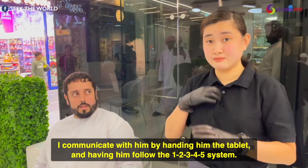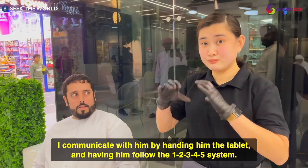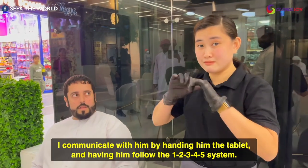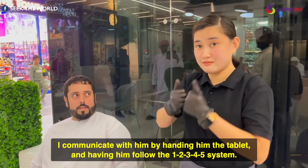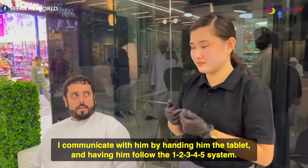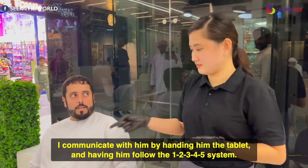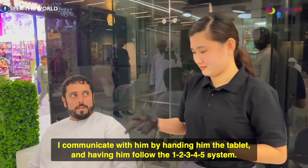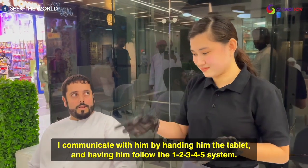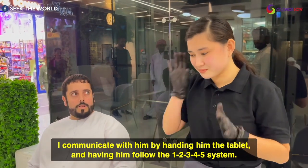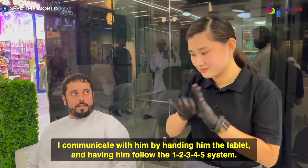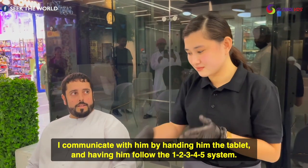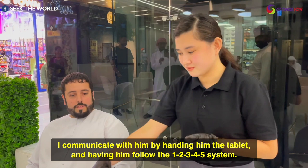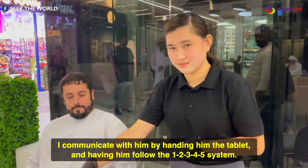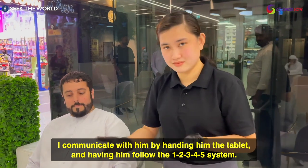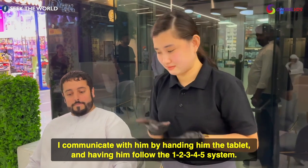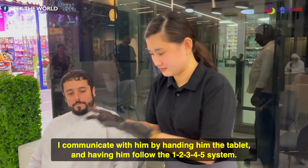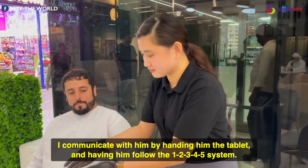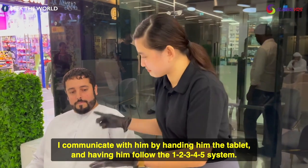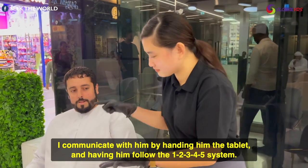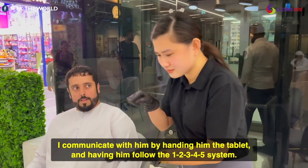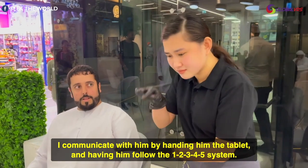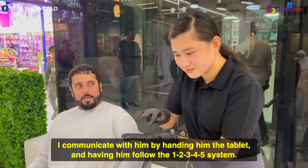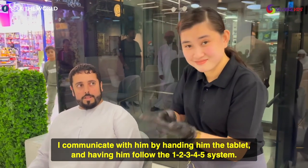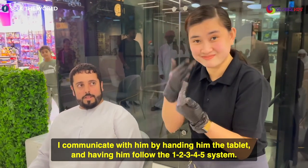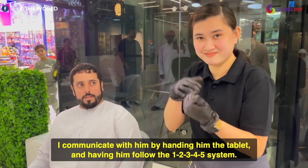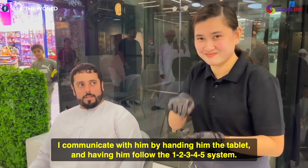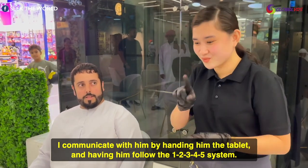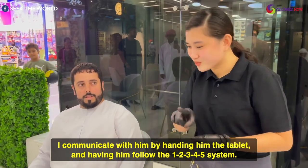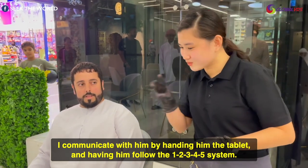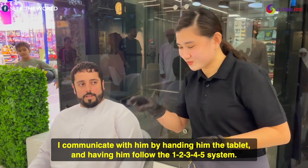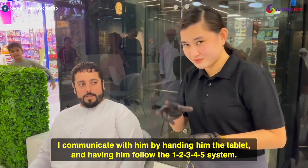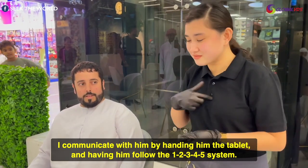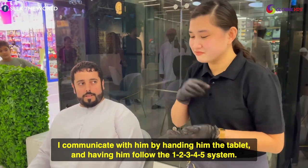I communicate with him by handing him the tablet, and having him follow the 1-2-3-4-5 system.